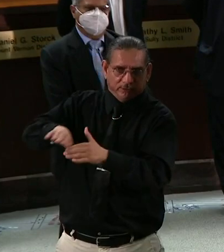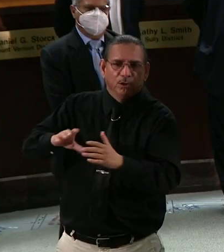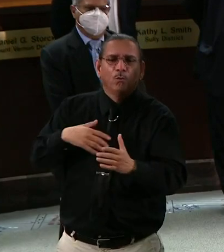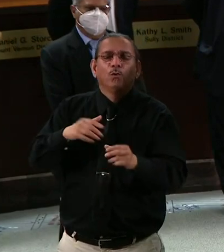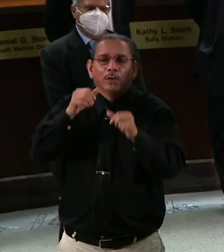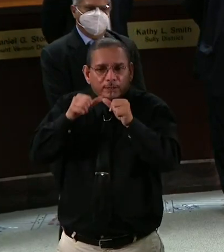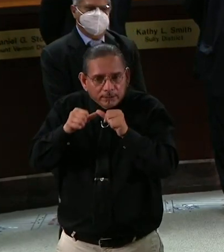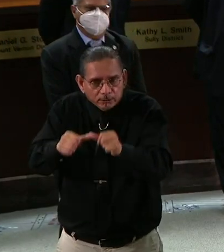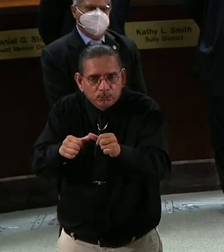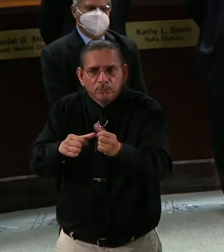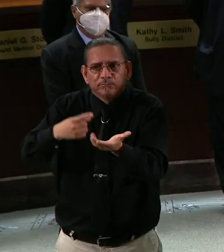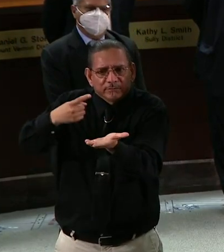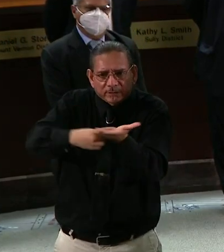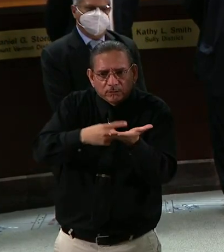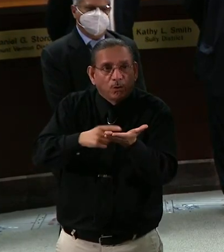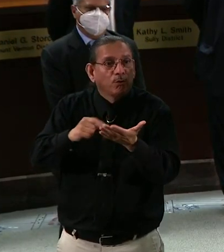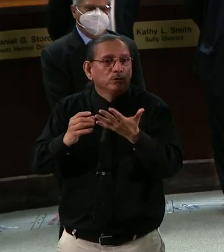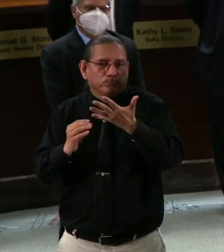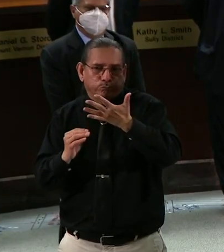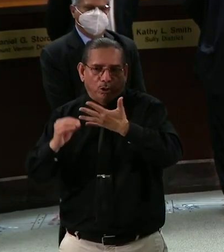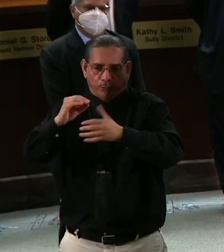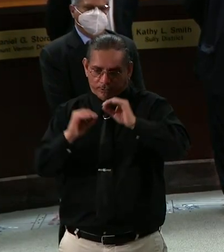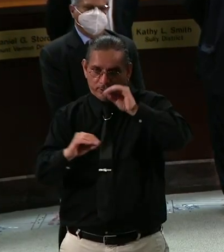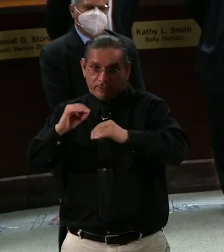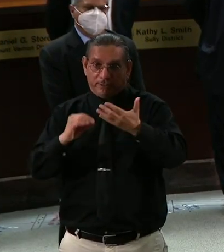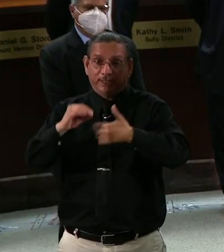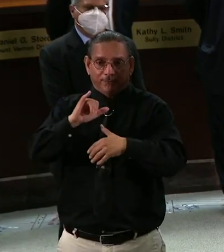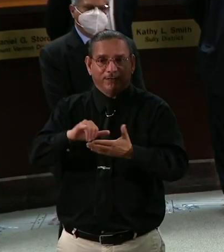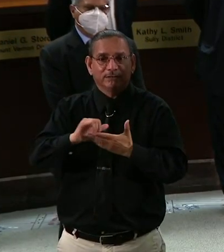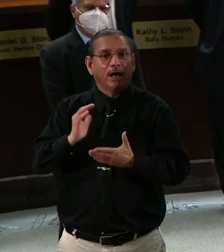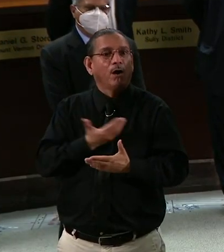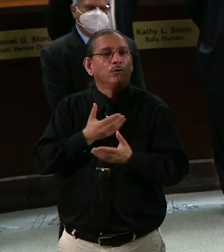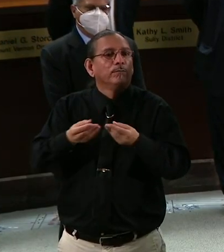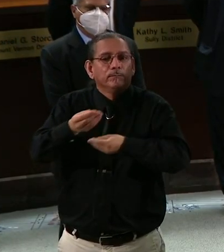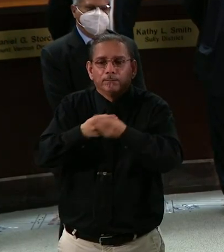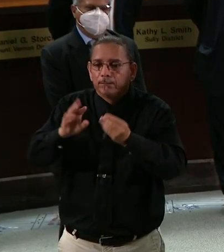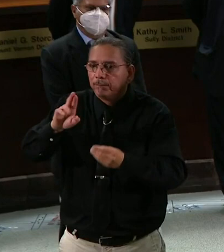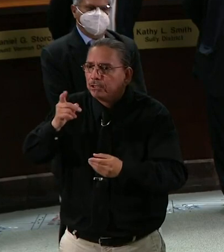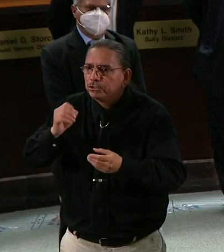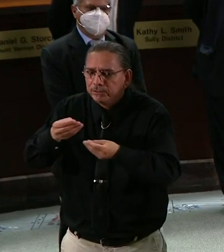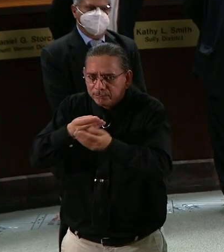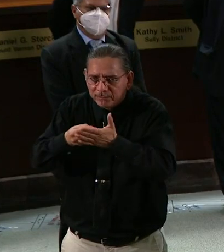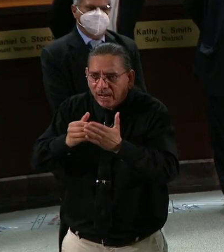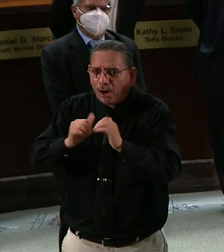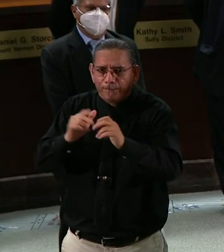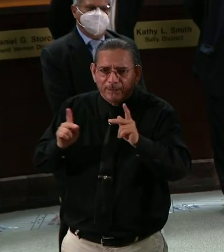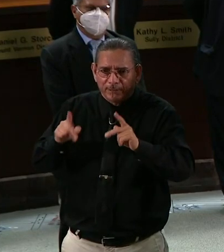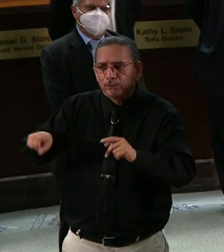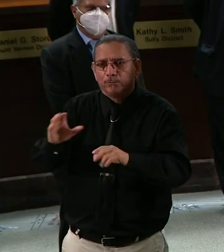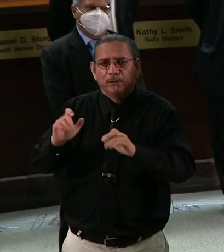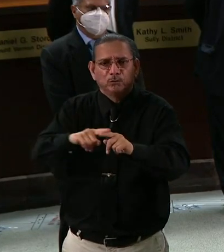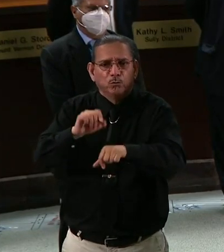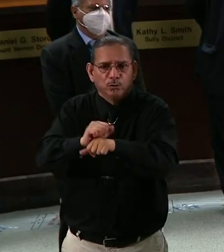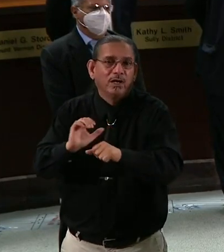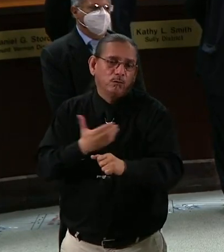AND- THAT WE CONTINUE TO CAST